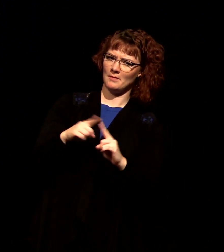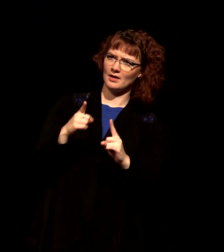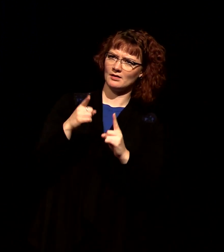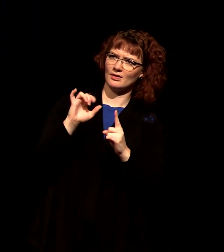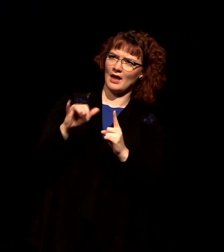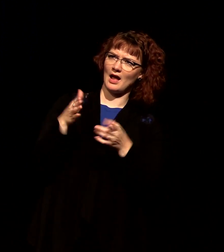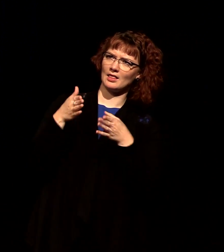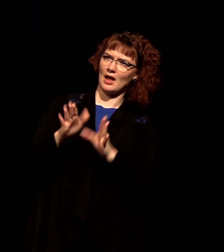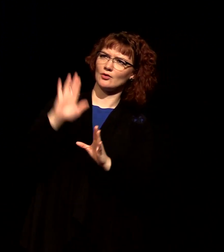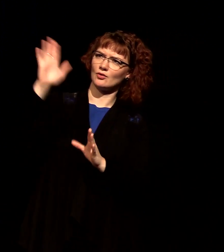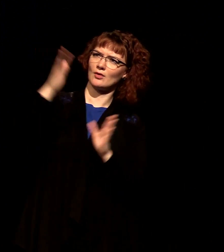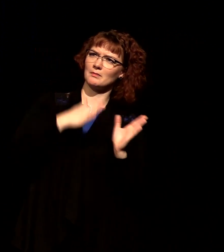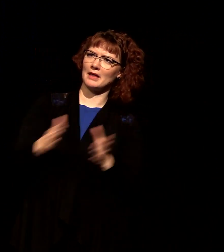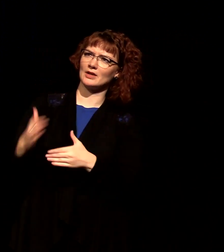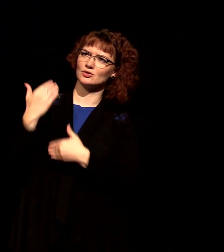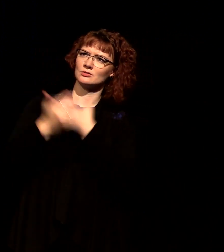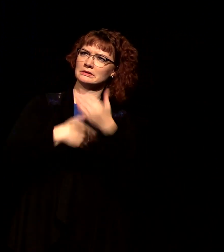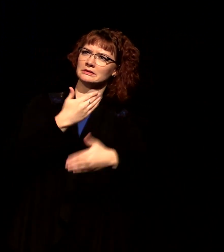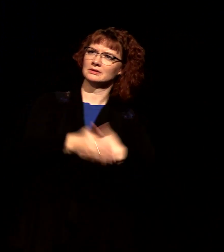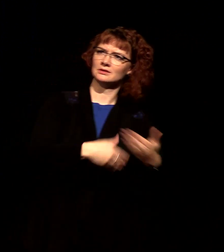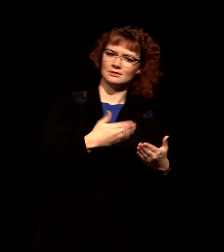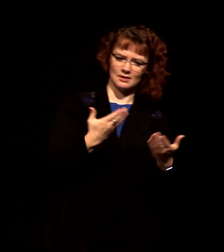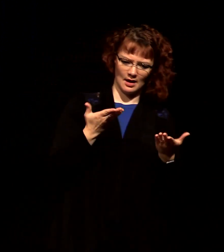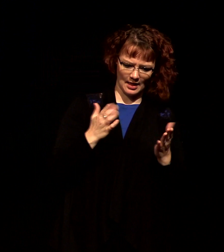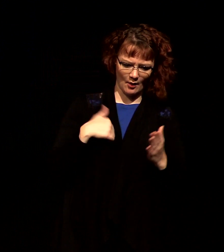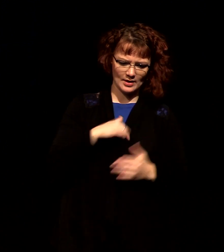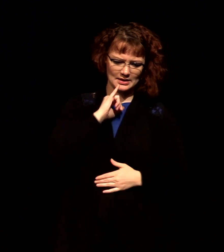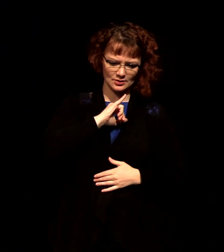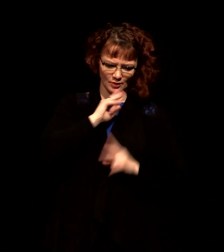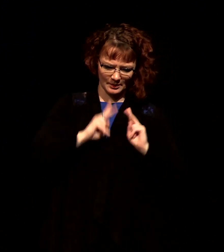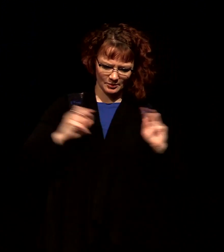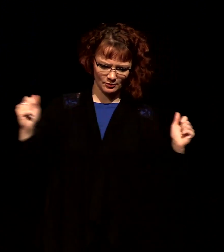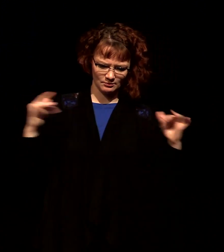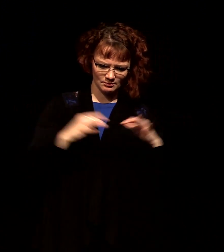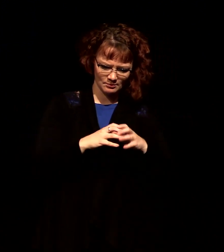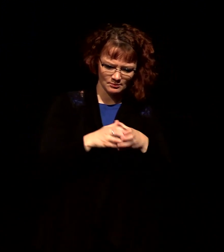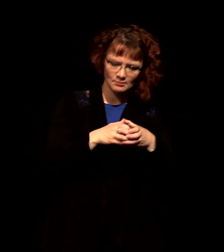can bless us, and you can bless the world. Verse five, Your